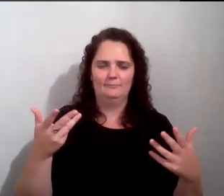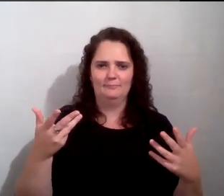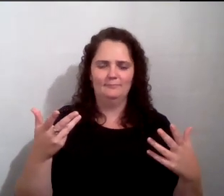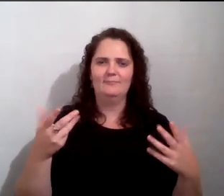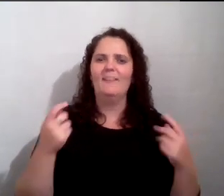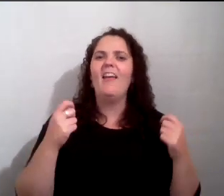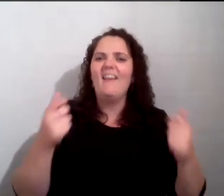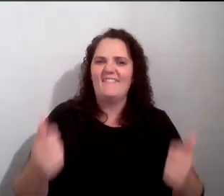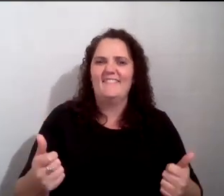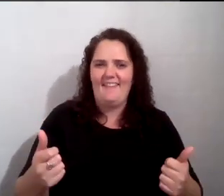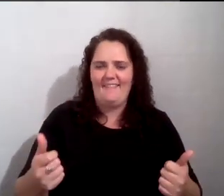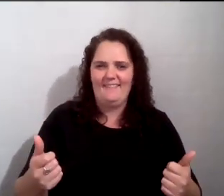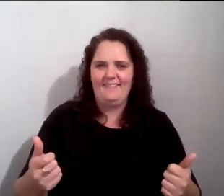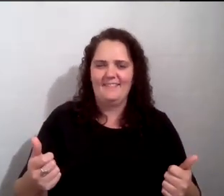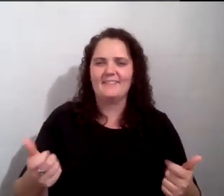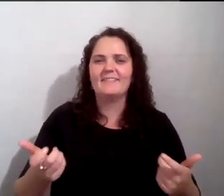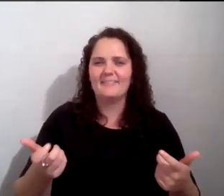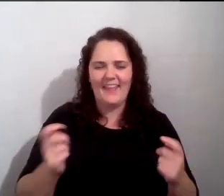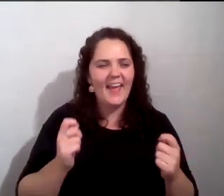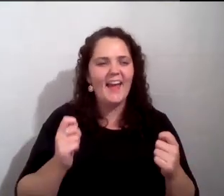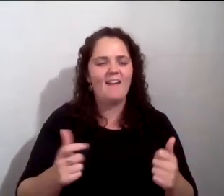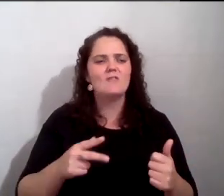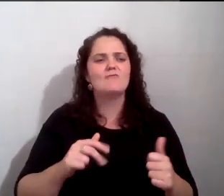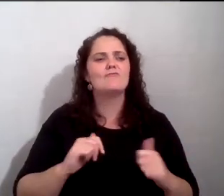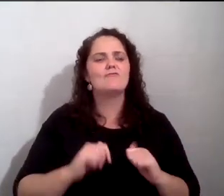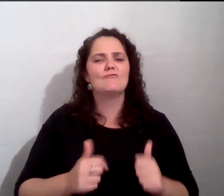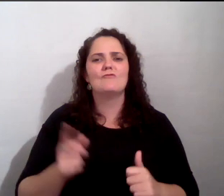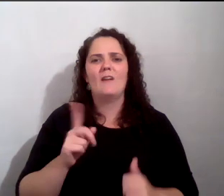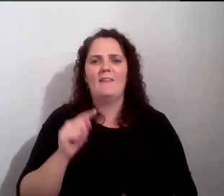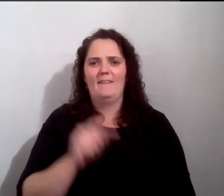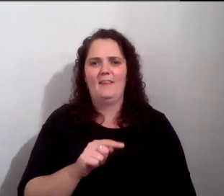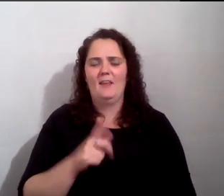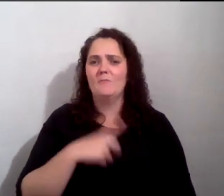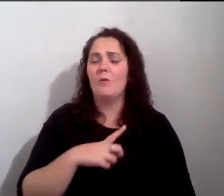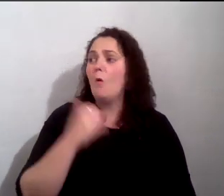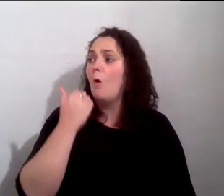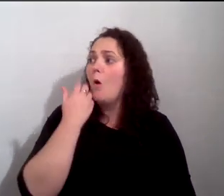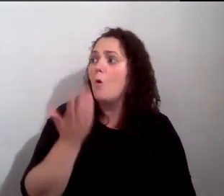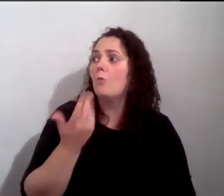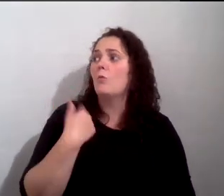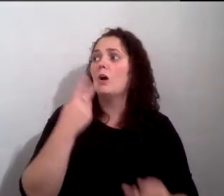we're all continually informed or educated in